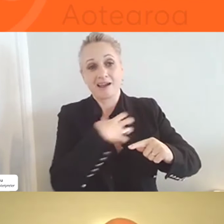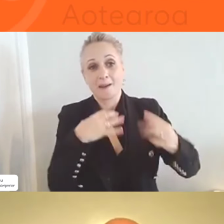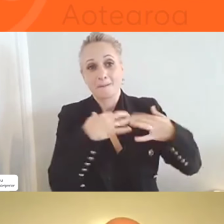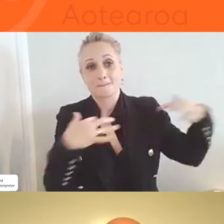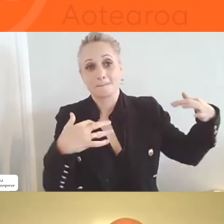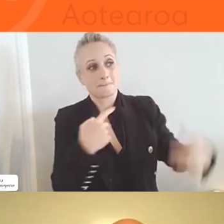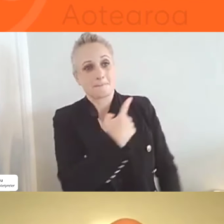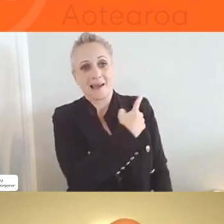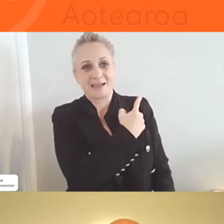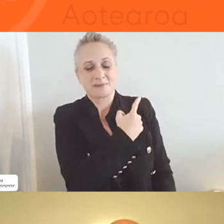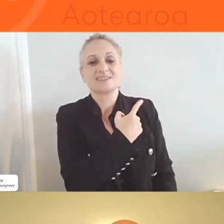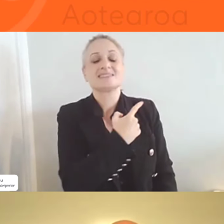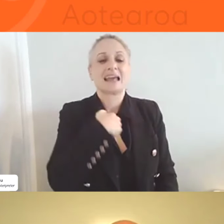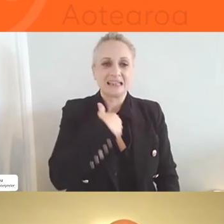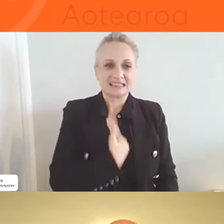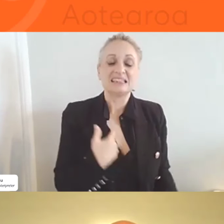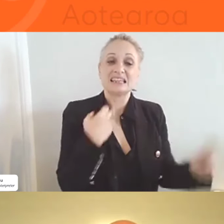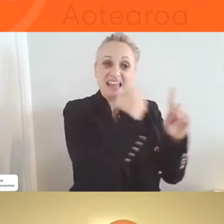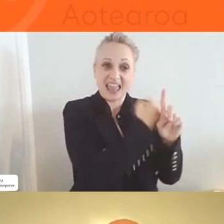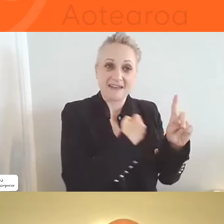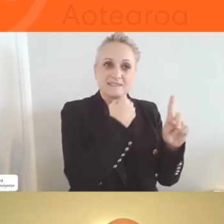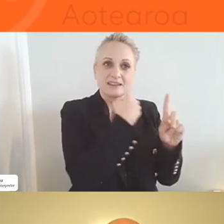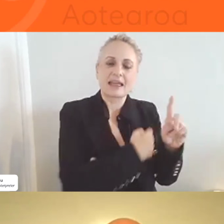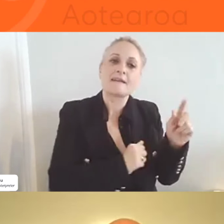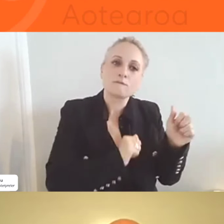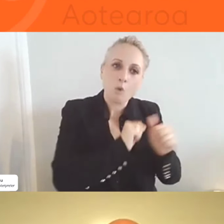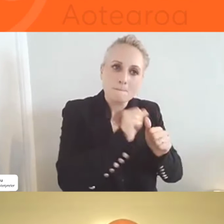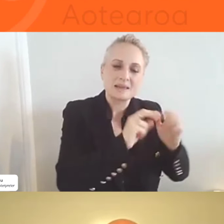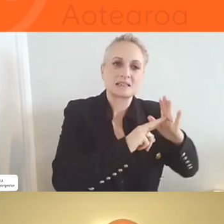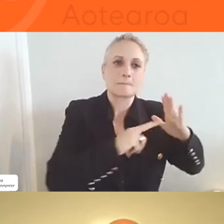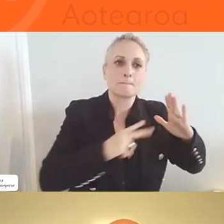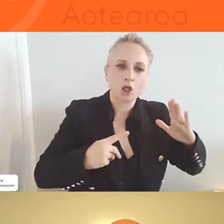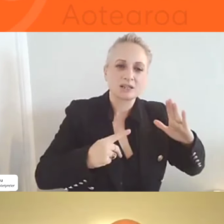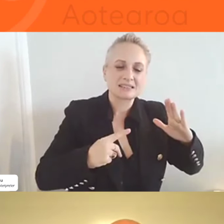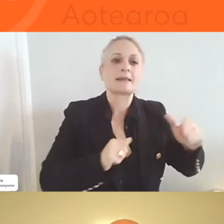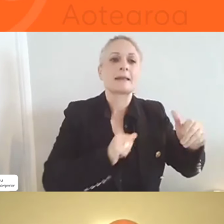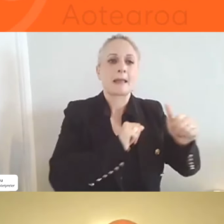better funding settings in favour of better outcomes so we can adequately